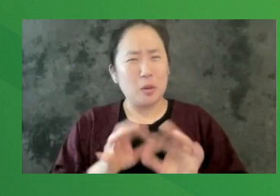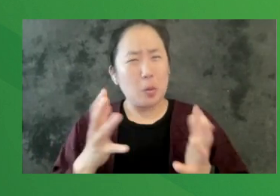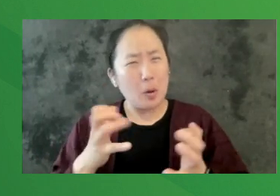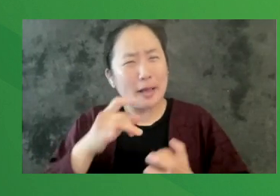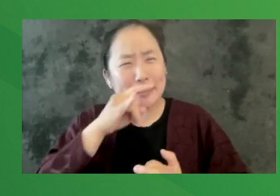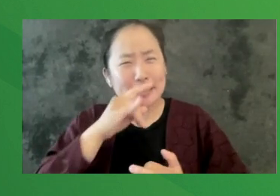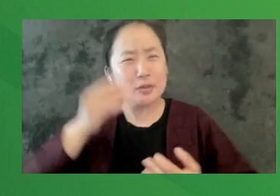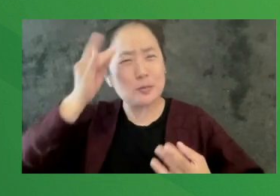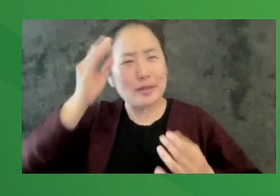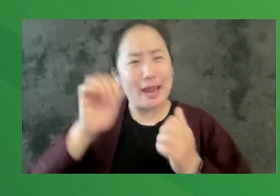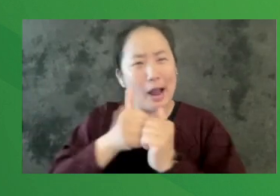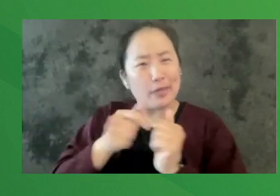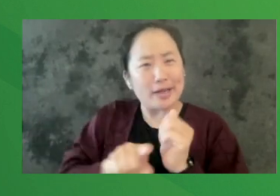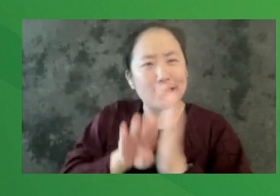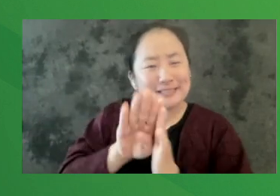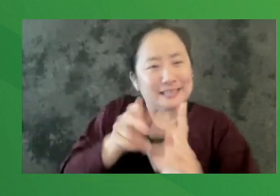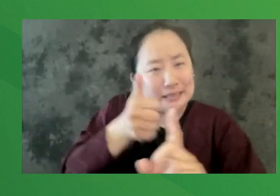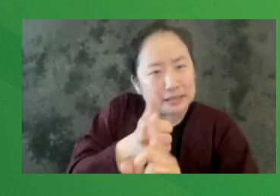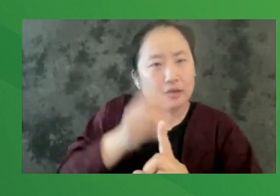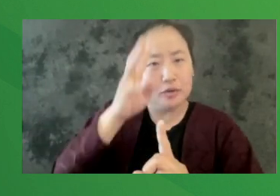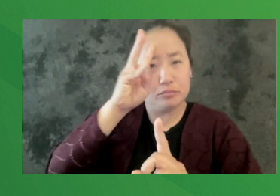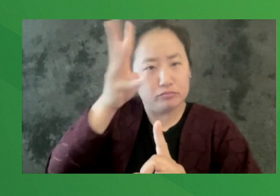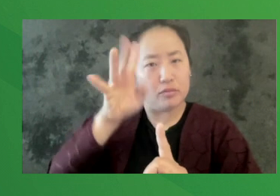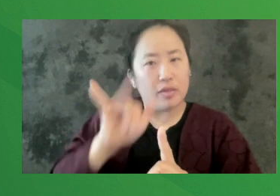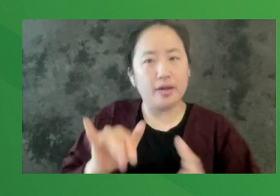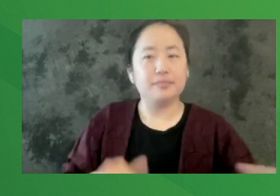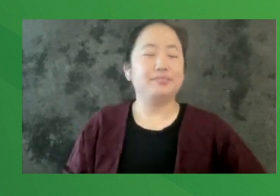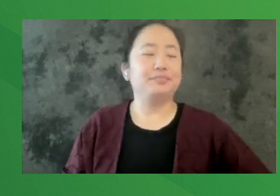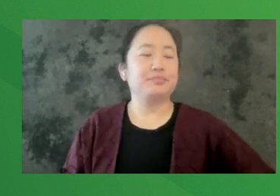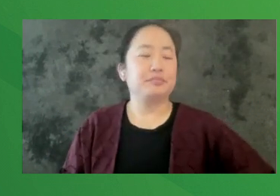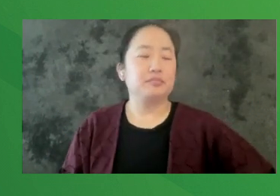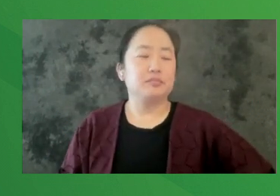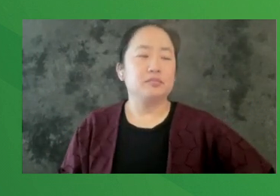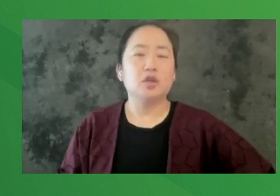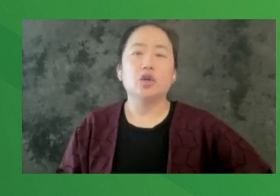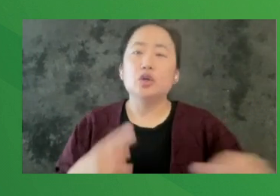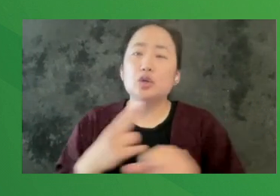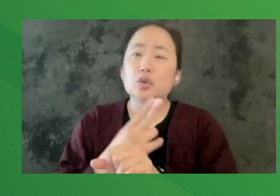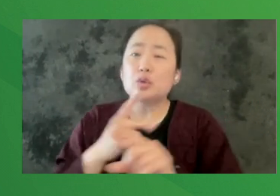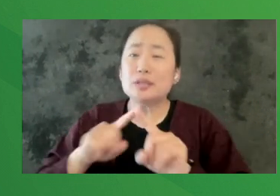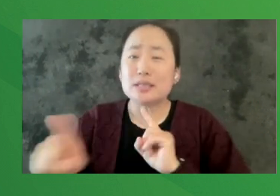these and then apply specific disciplinary tools and concepts using the different social studies